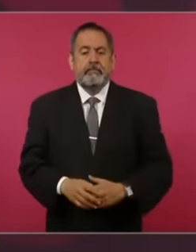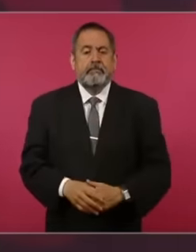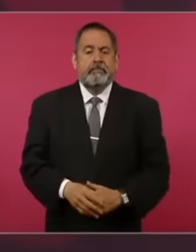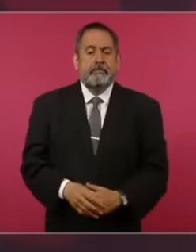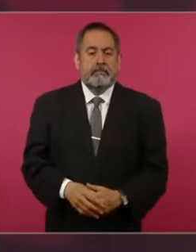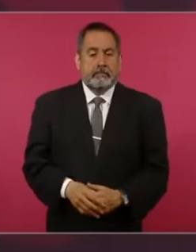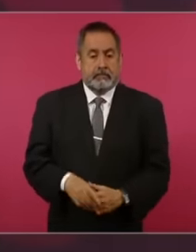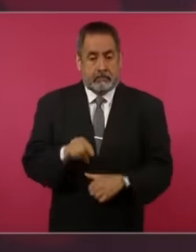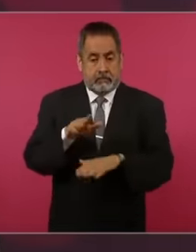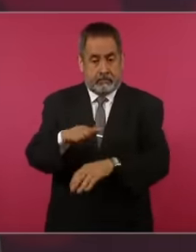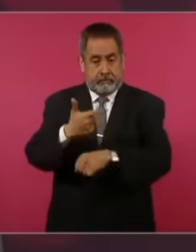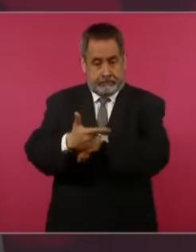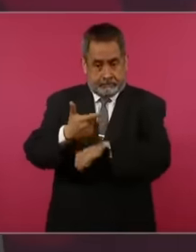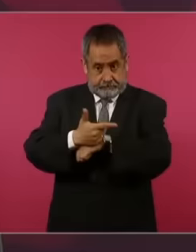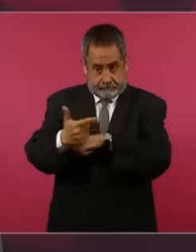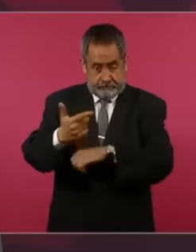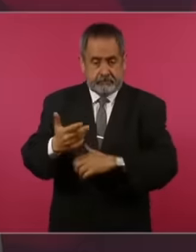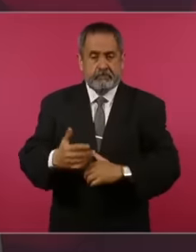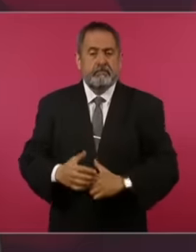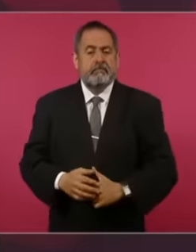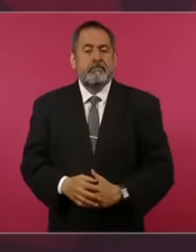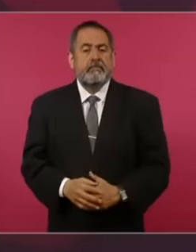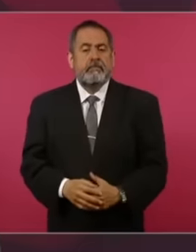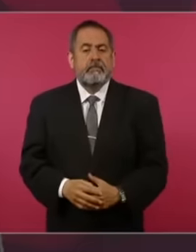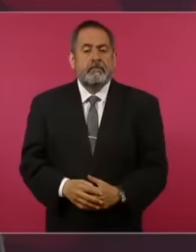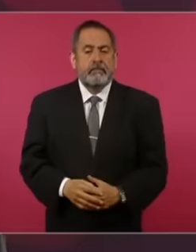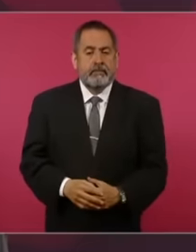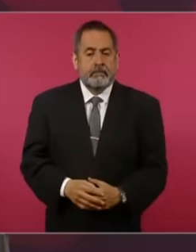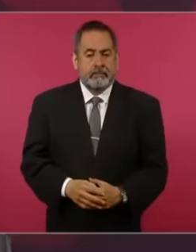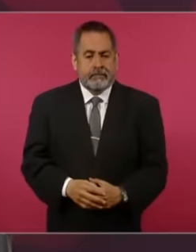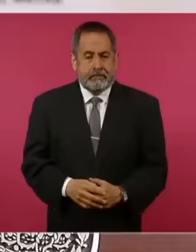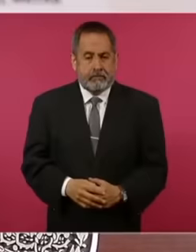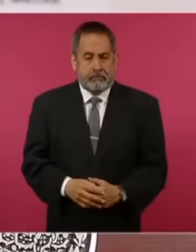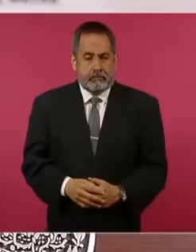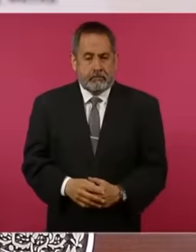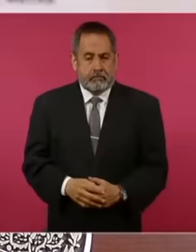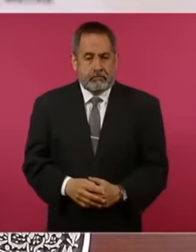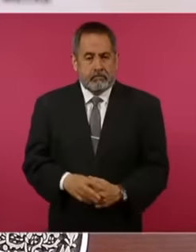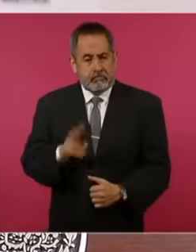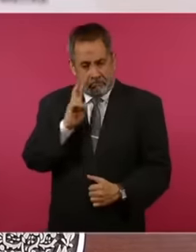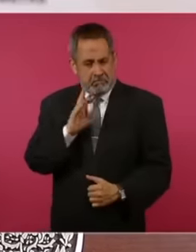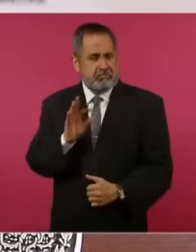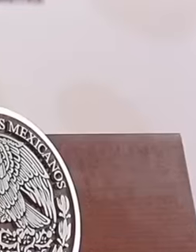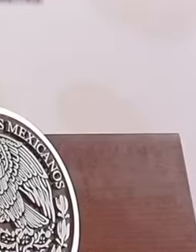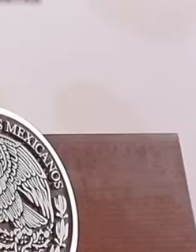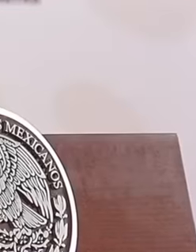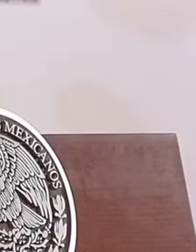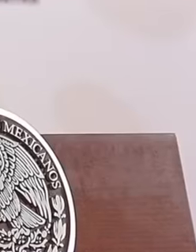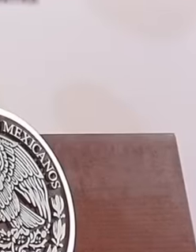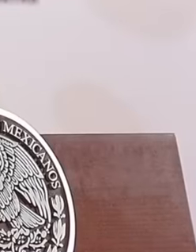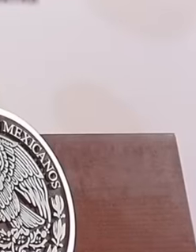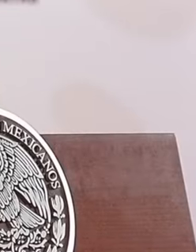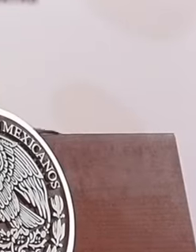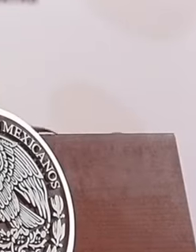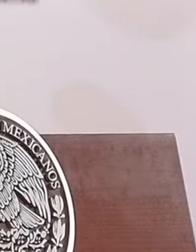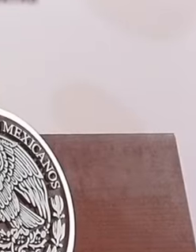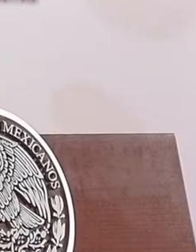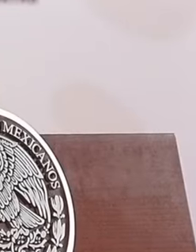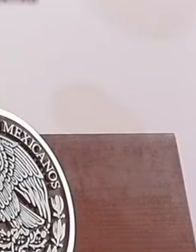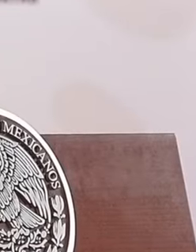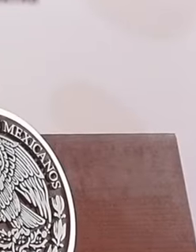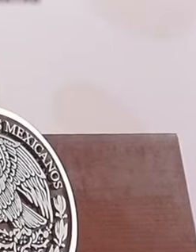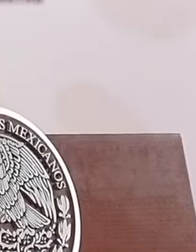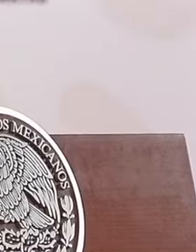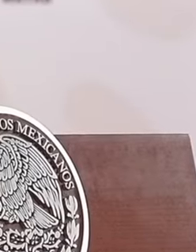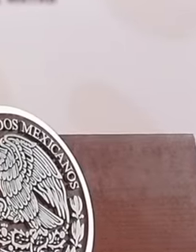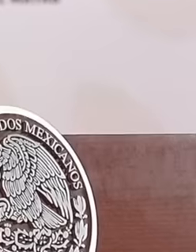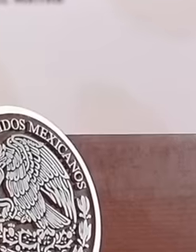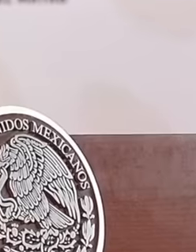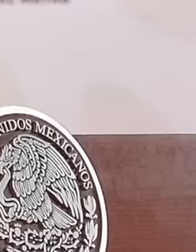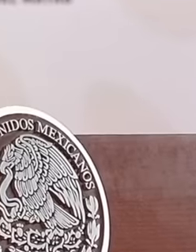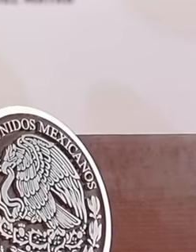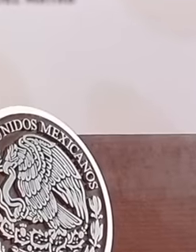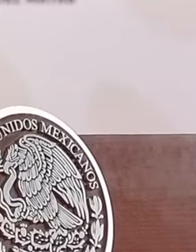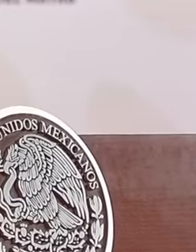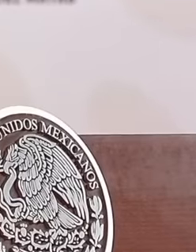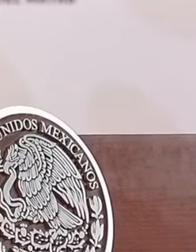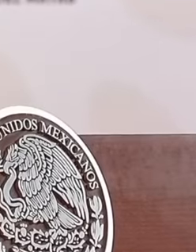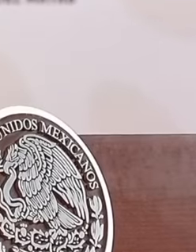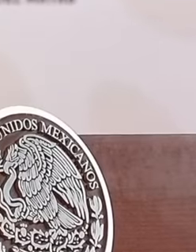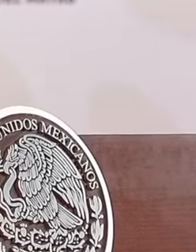Guatemala there are very good possibilities of reaching an agreement for the development of